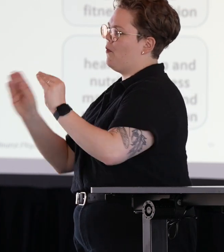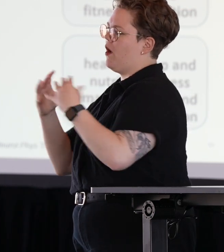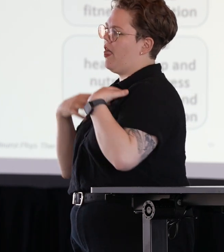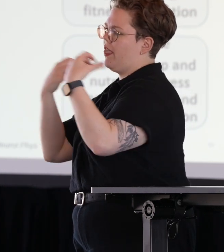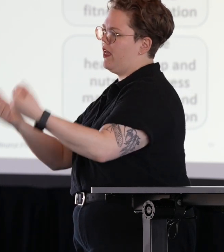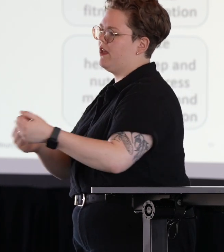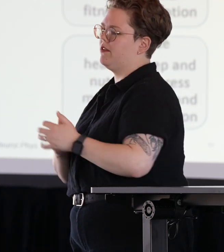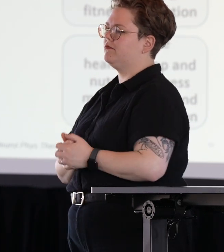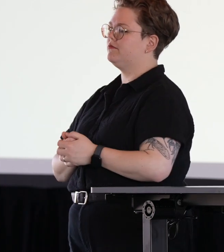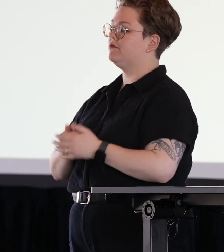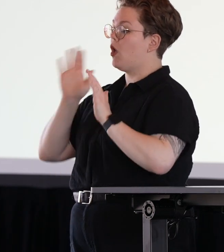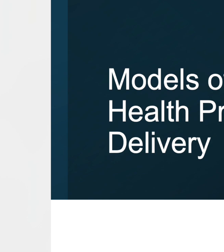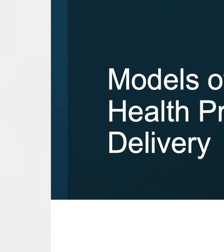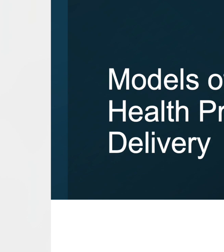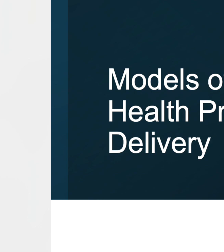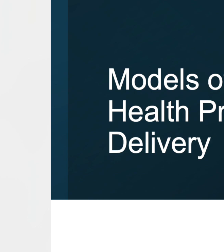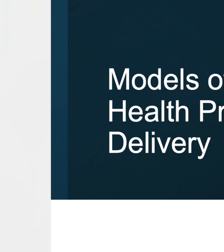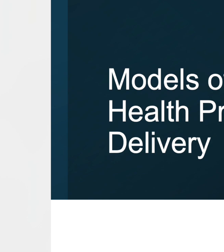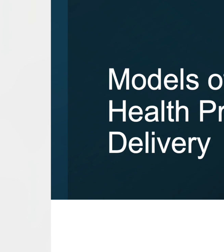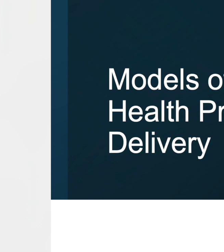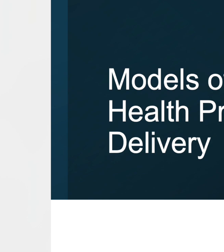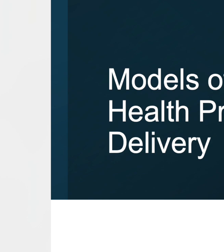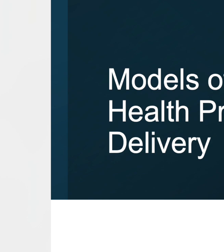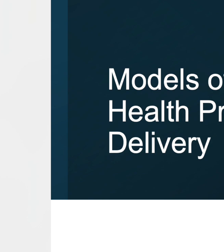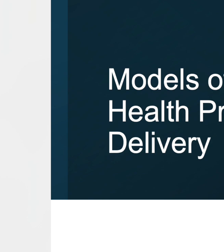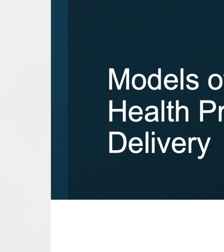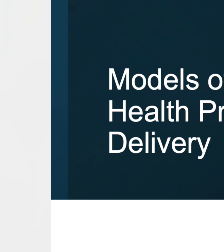focus here next is the models of practice that we proposed based